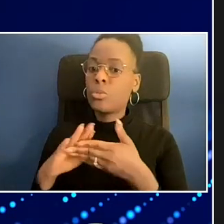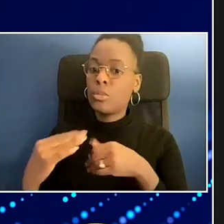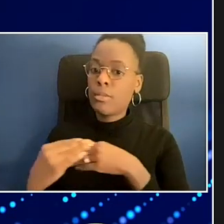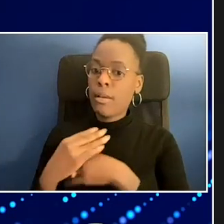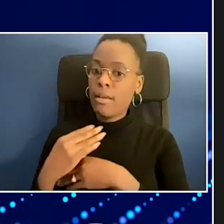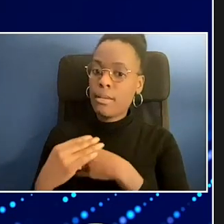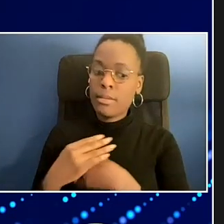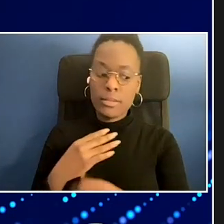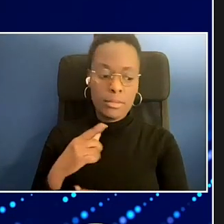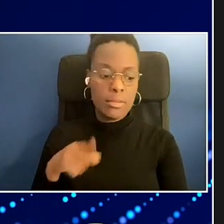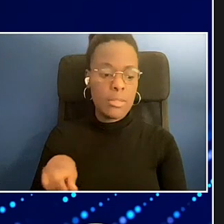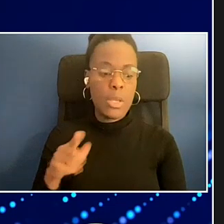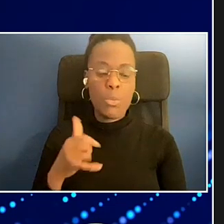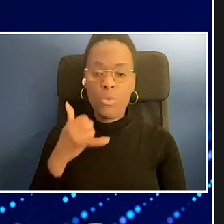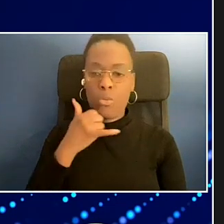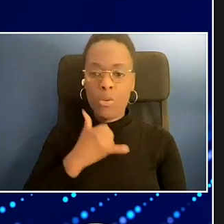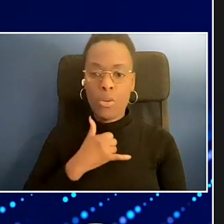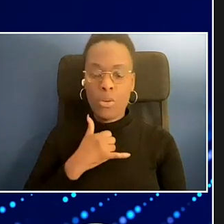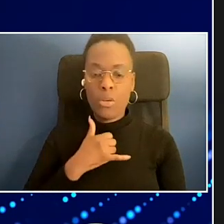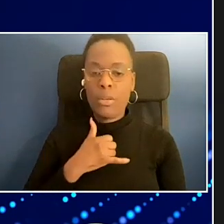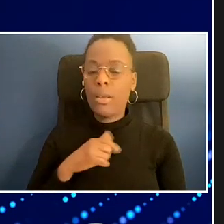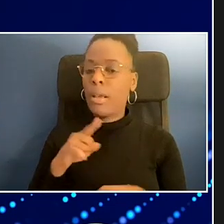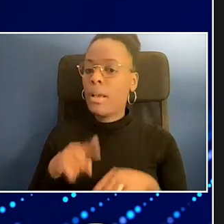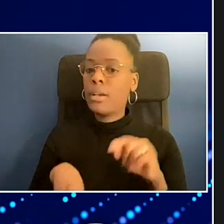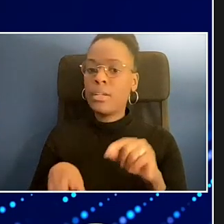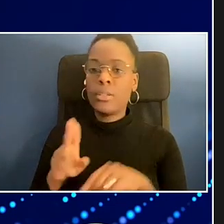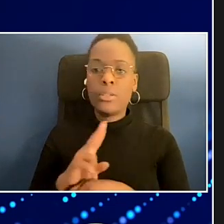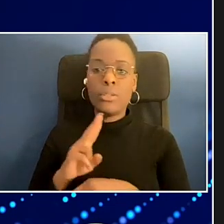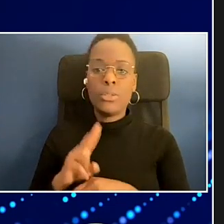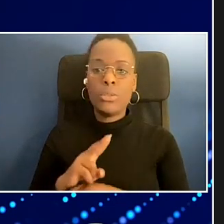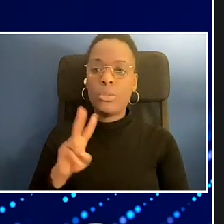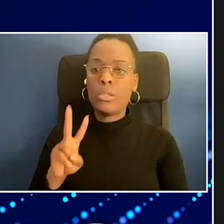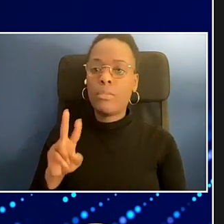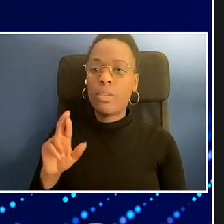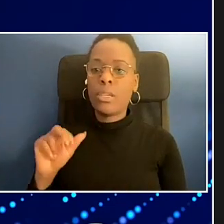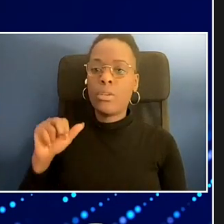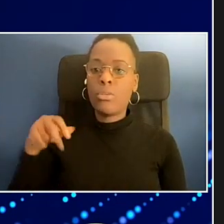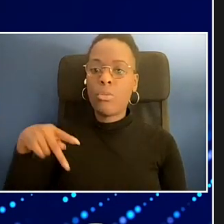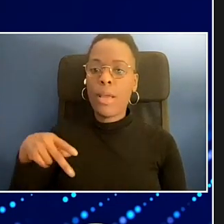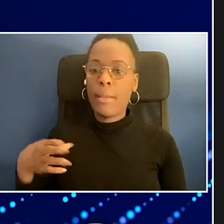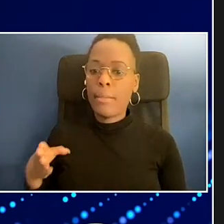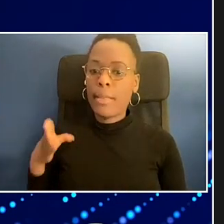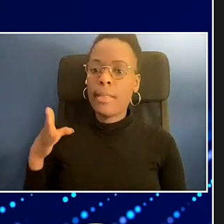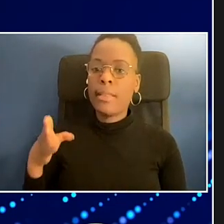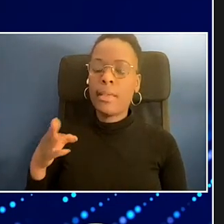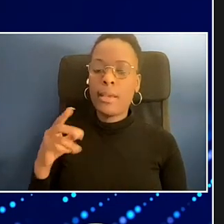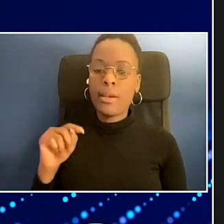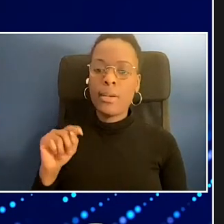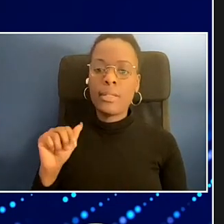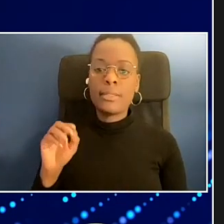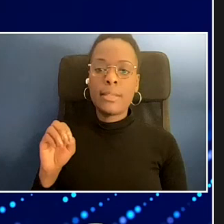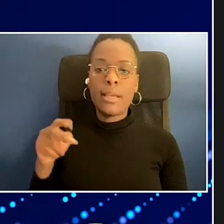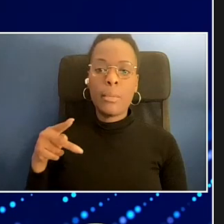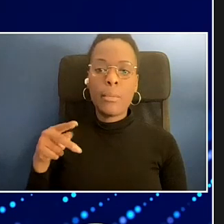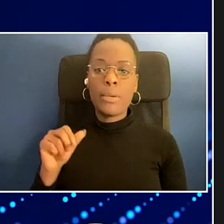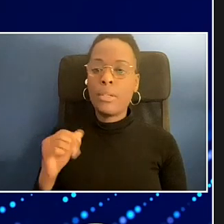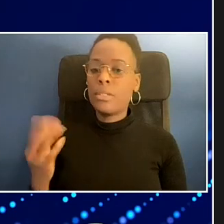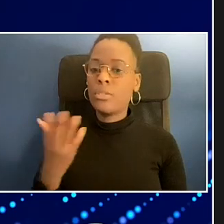were wrong. I was not able to use the VRAP benefits at the Tampa campus. The school told me I would need to pay out of pocket at that point.